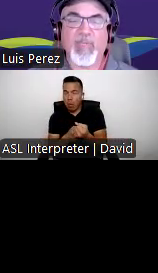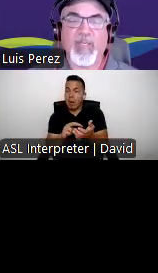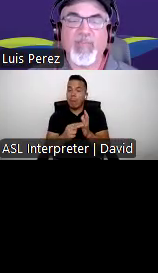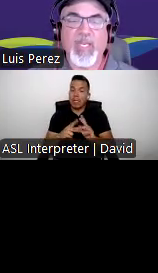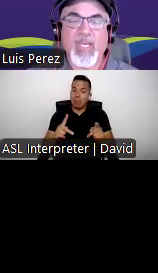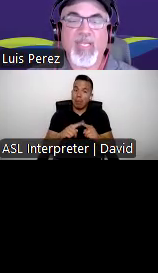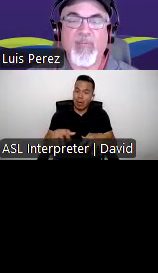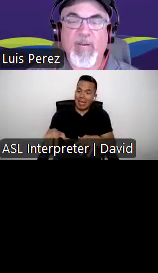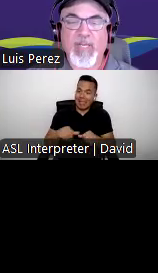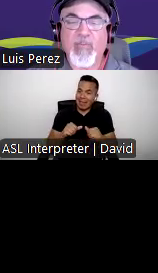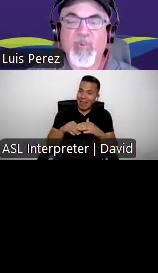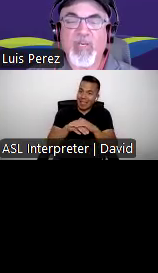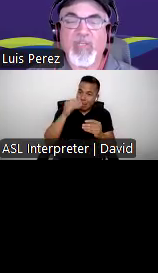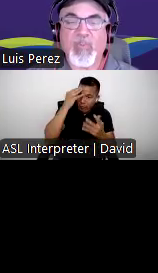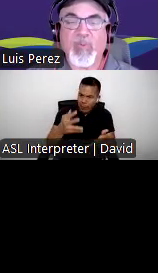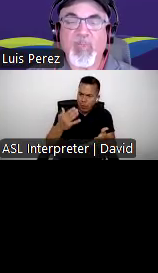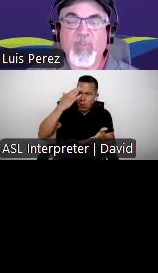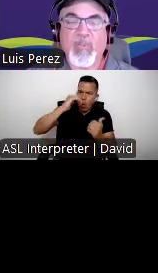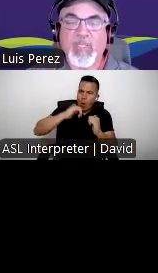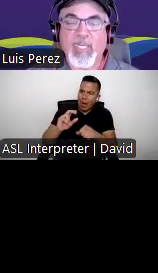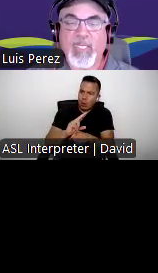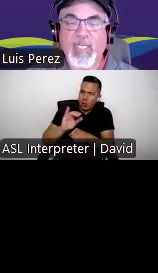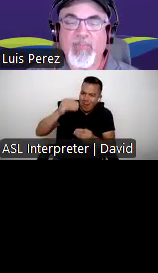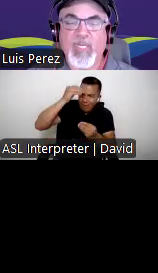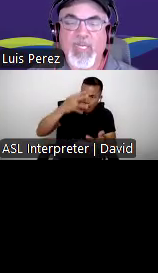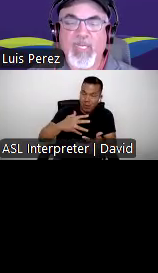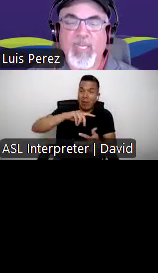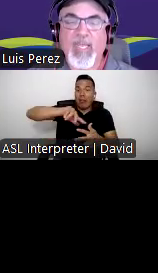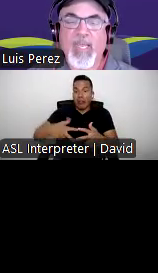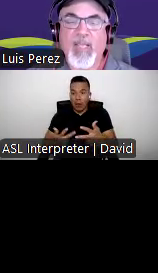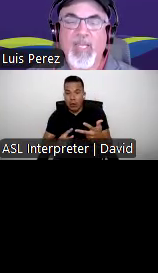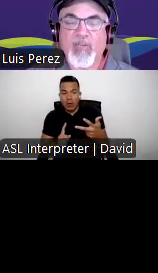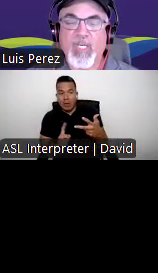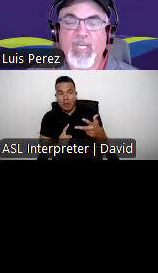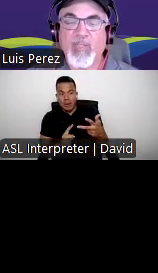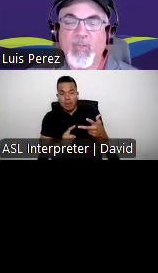it. And then finally, we want to support people in taking that meaning and then turning it into